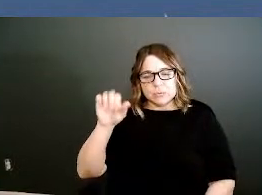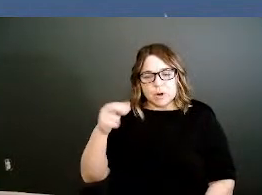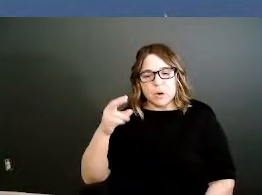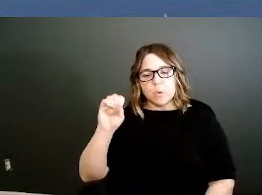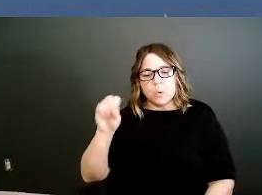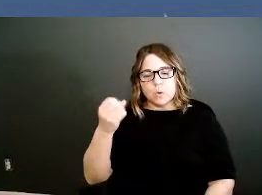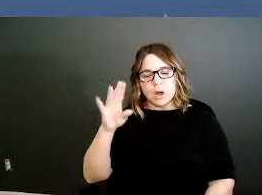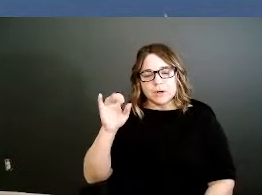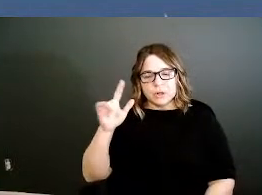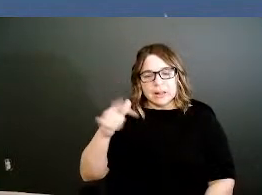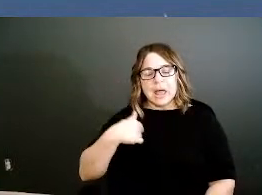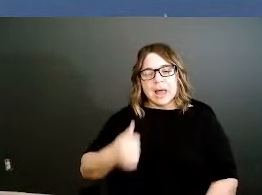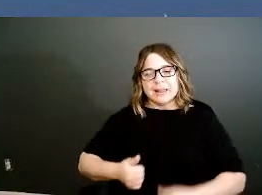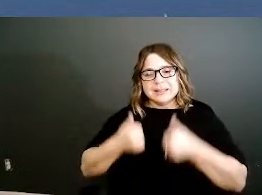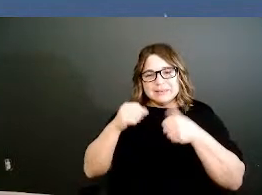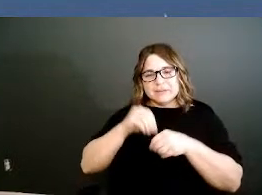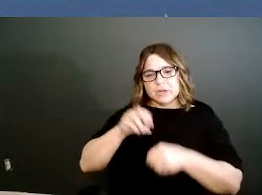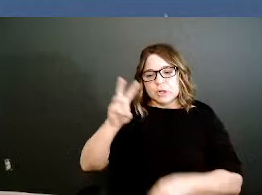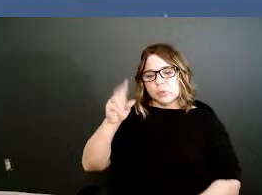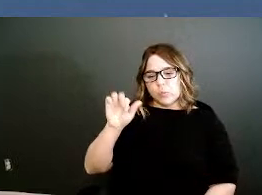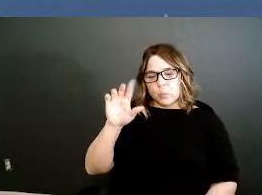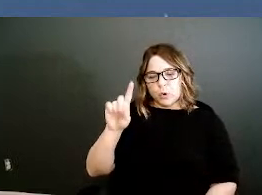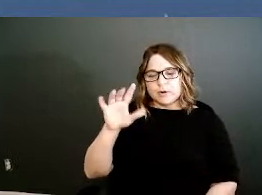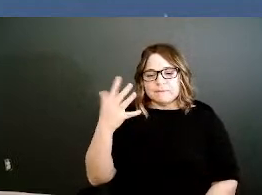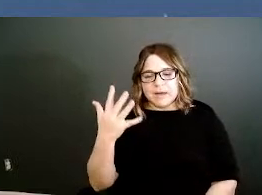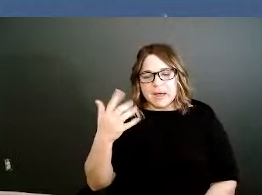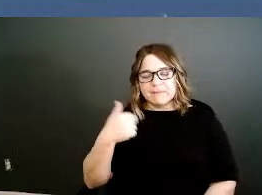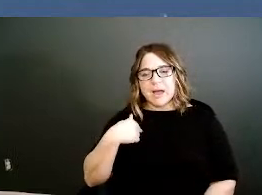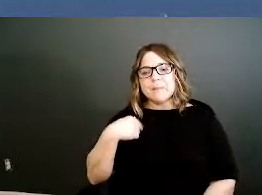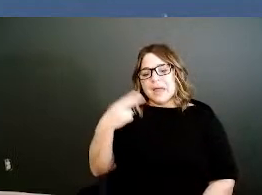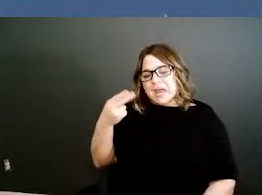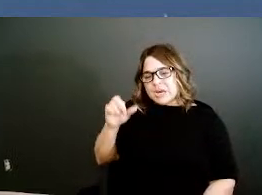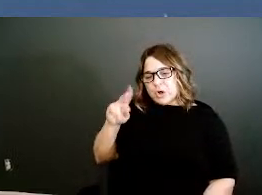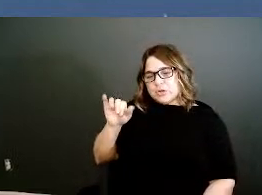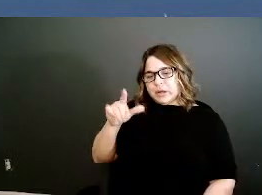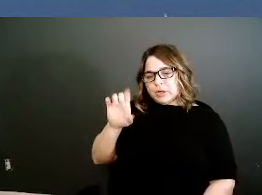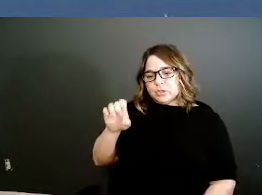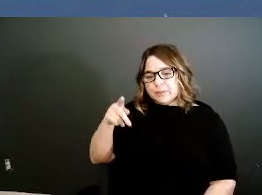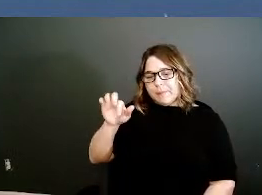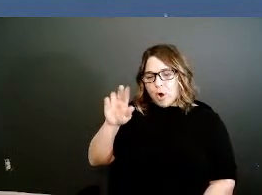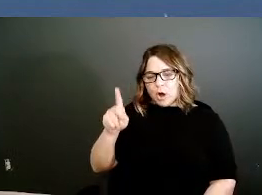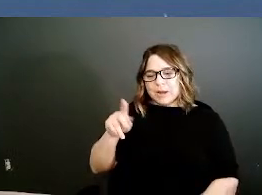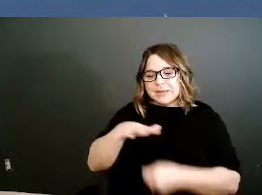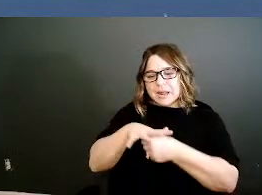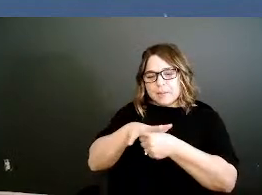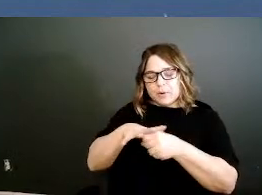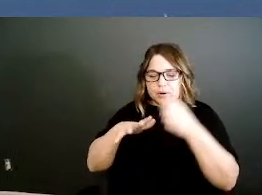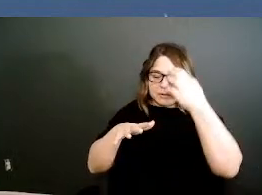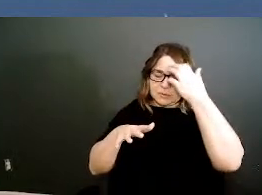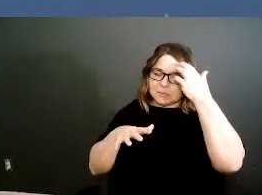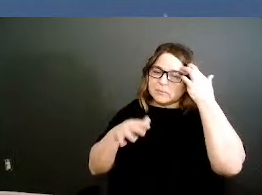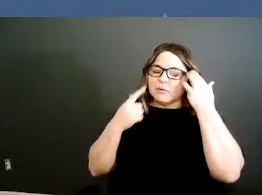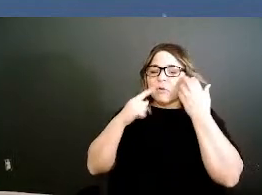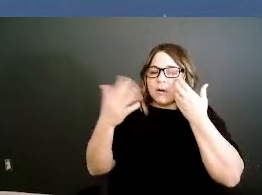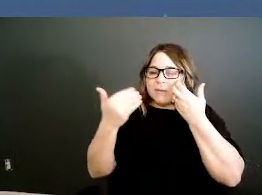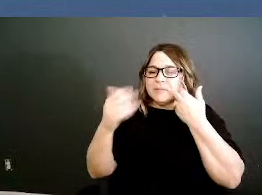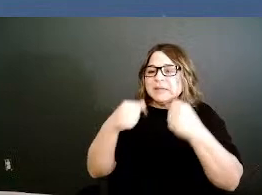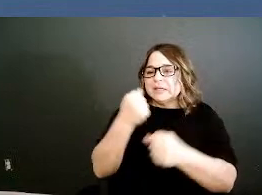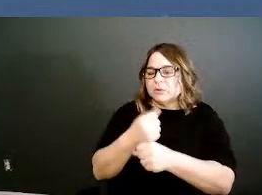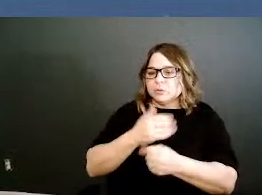PAST FIVE YEARS. WE HAVE 440 MIXED INCOME APARTMENTS. THE SITE WAS DEVELOPED THROUGH A PUBLIC PRIVATE PARTNERSHIP